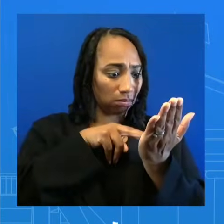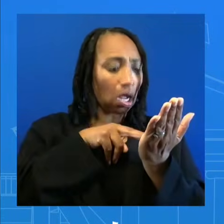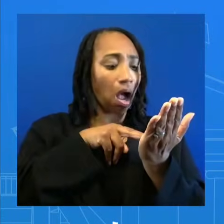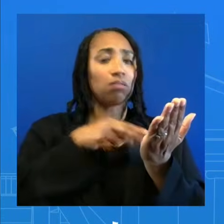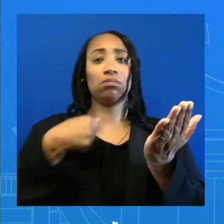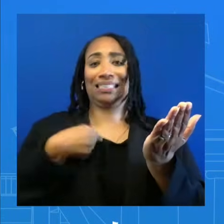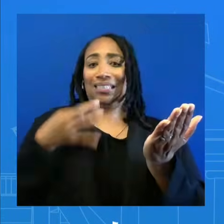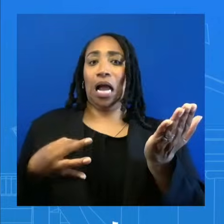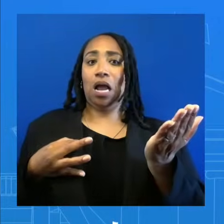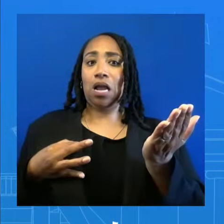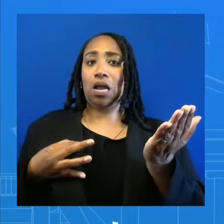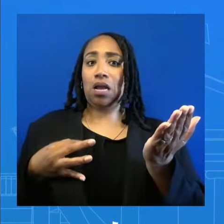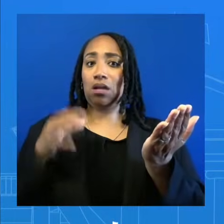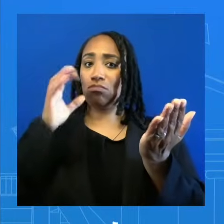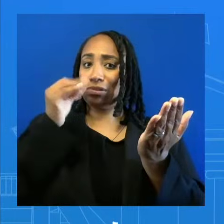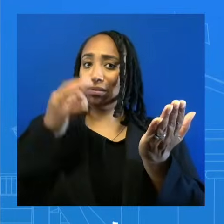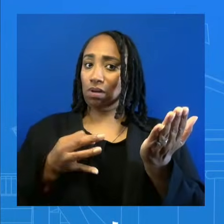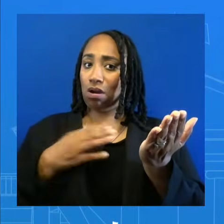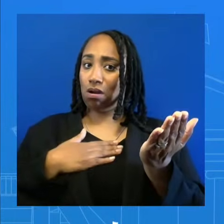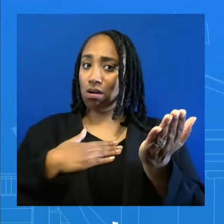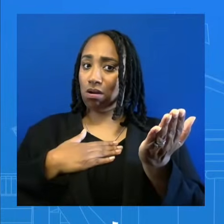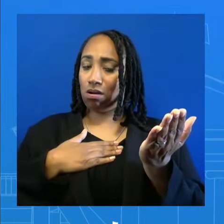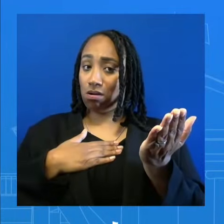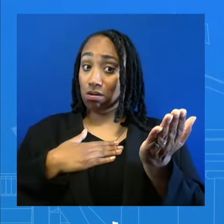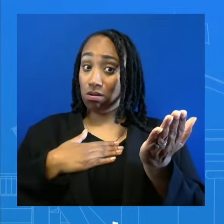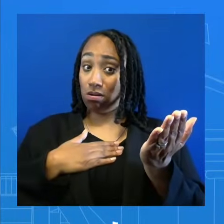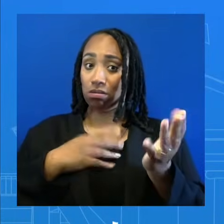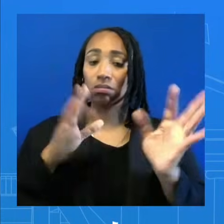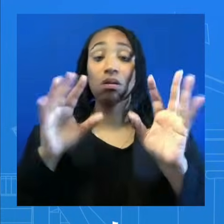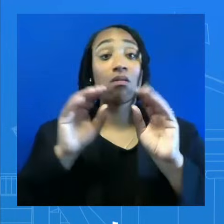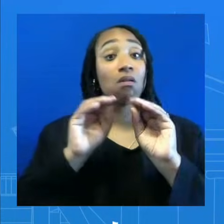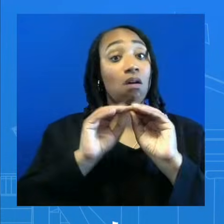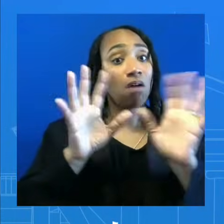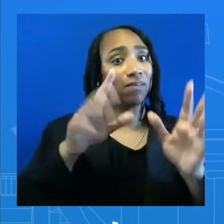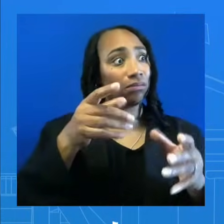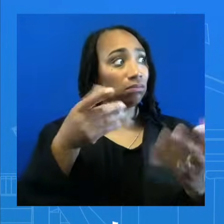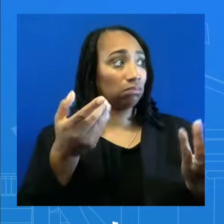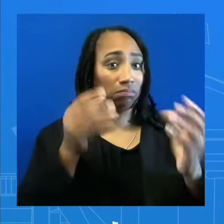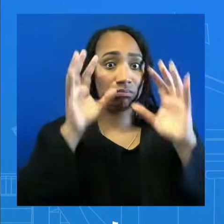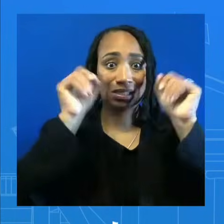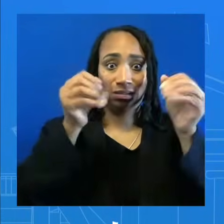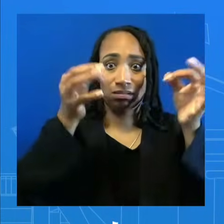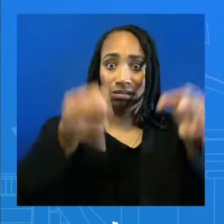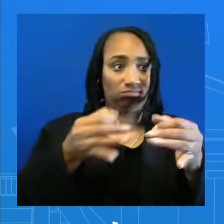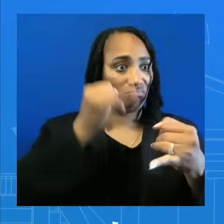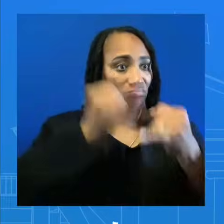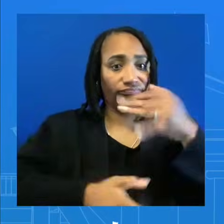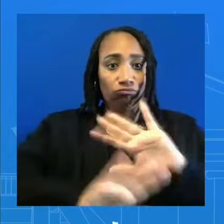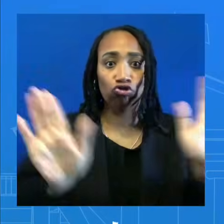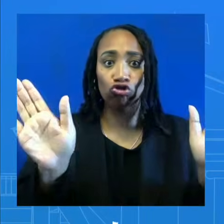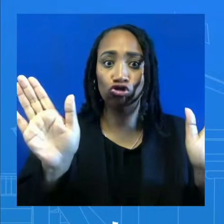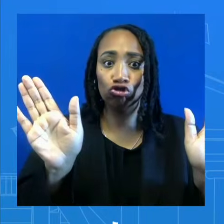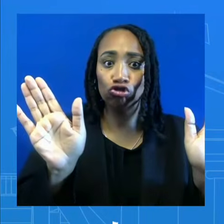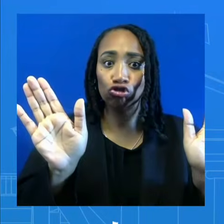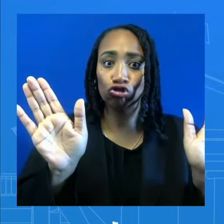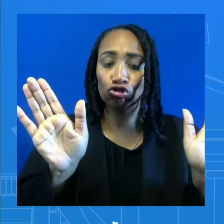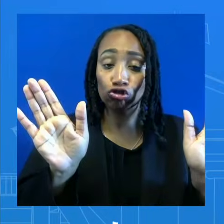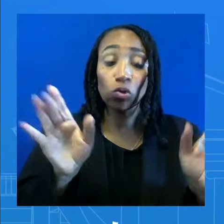if the president didn't decide to move forward. And we can't forget what the president has done. We're talking about the -- let's not forget the past.